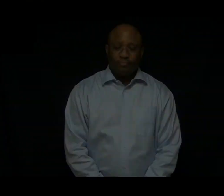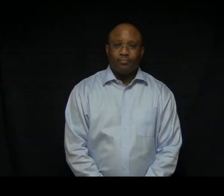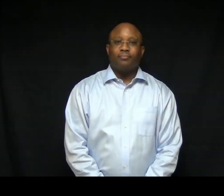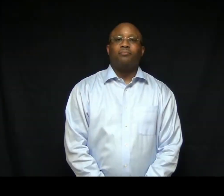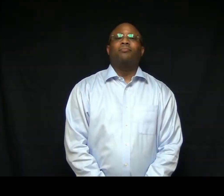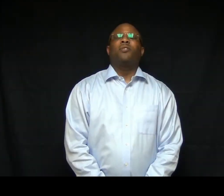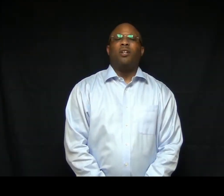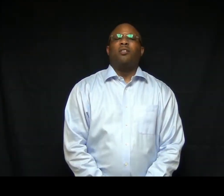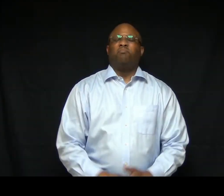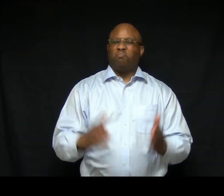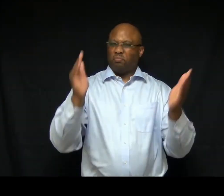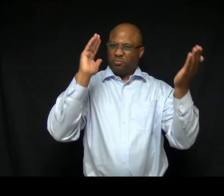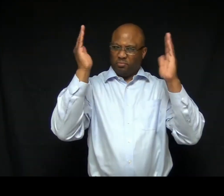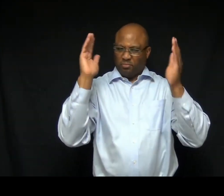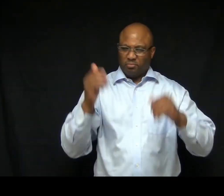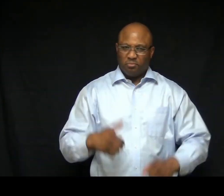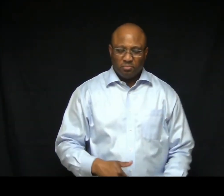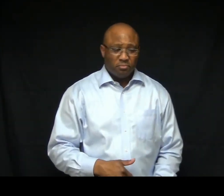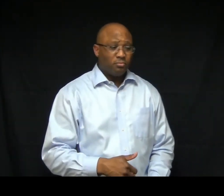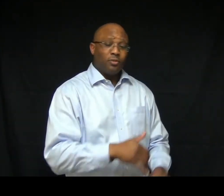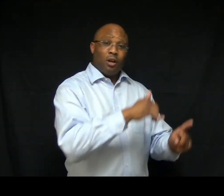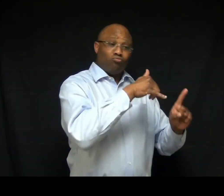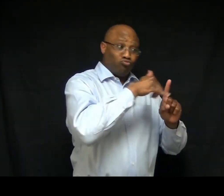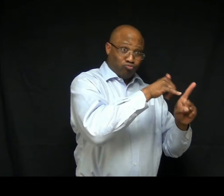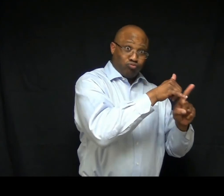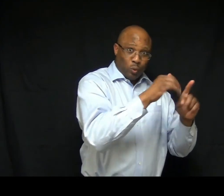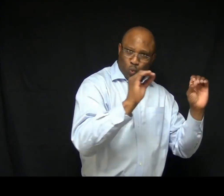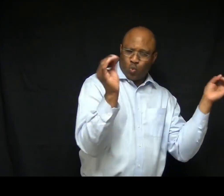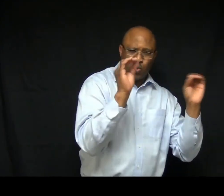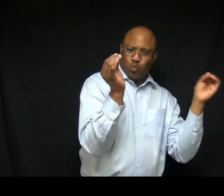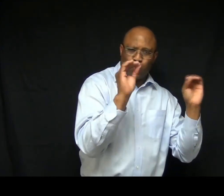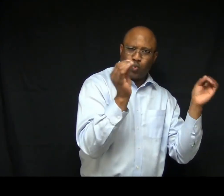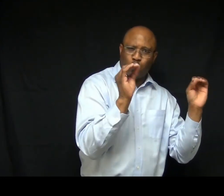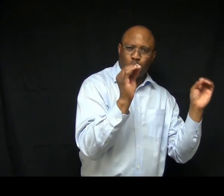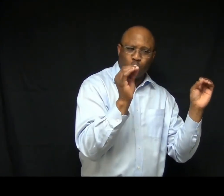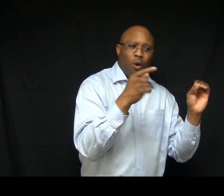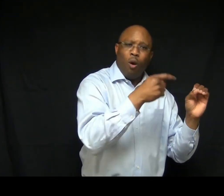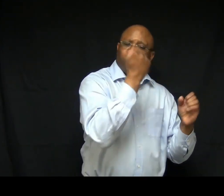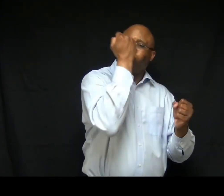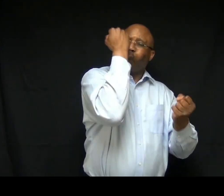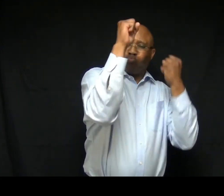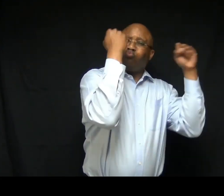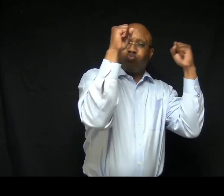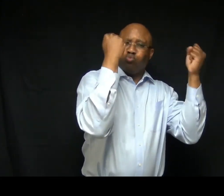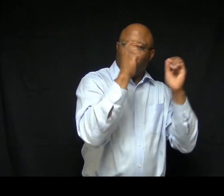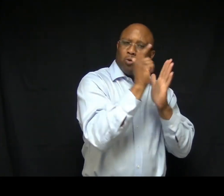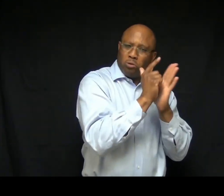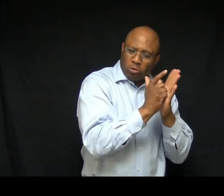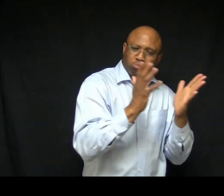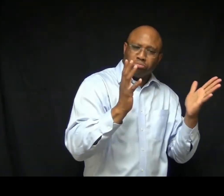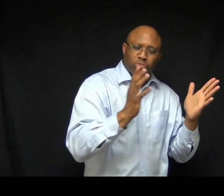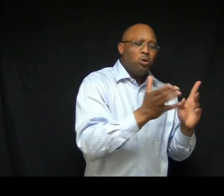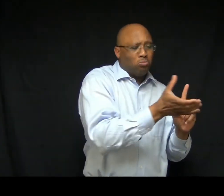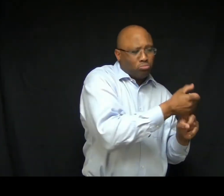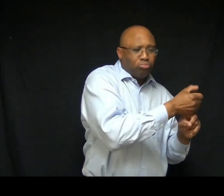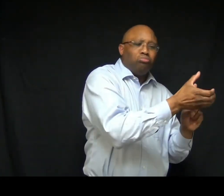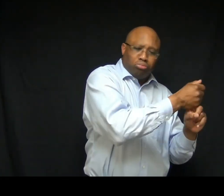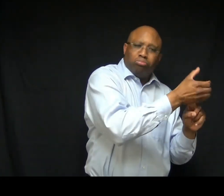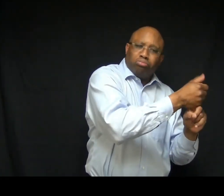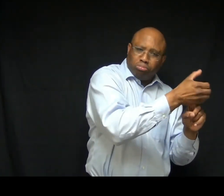Compared to non-bullying peers, bullies are much more likely